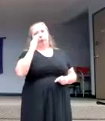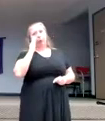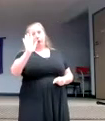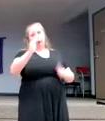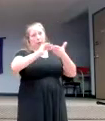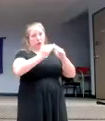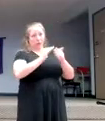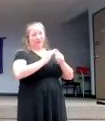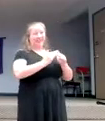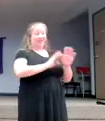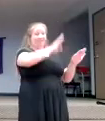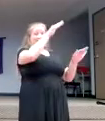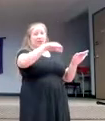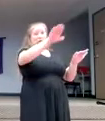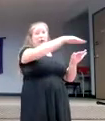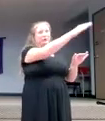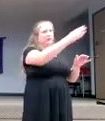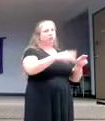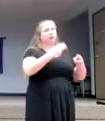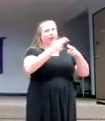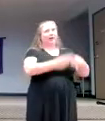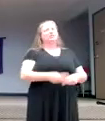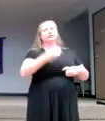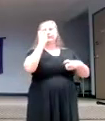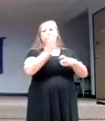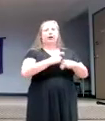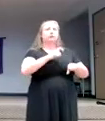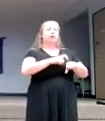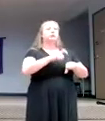community, hills is in the name. So it gets tough sometimes to flow certain directions.